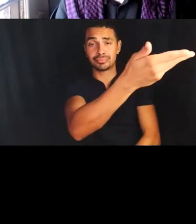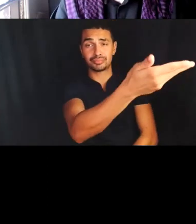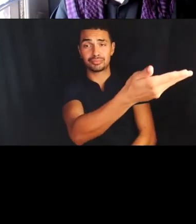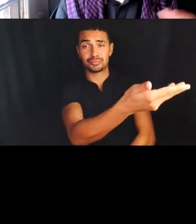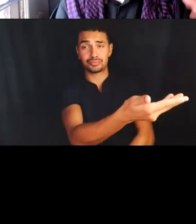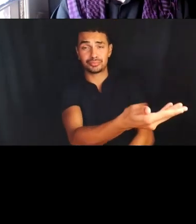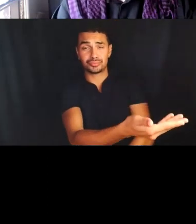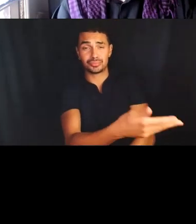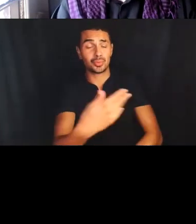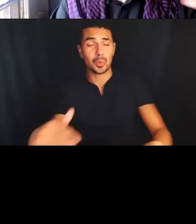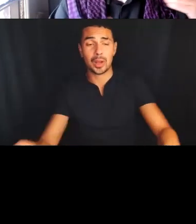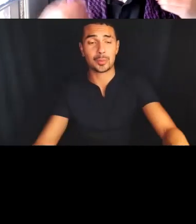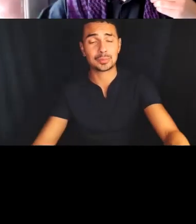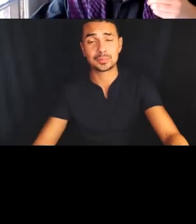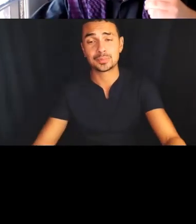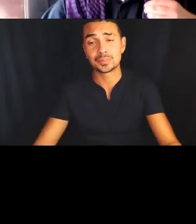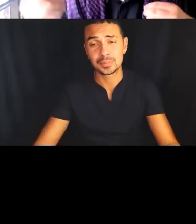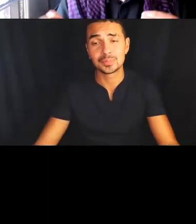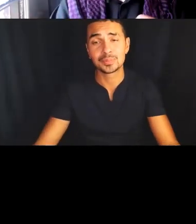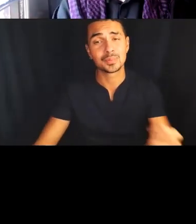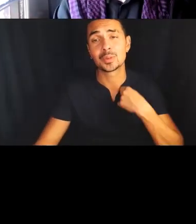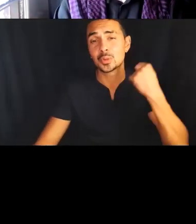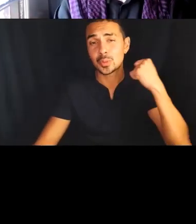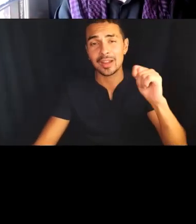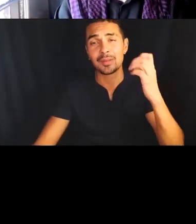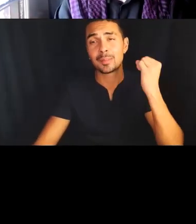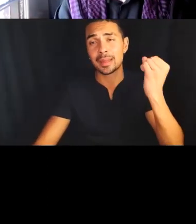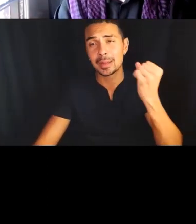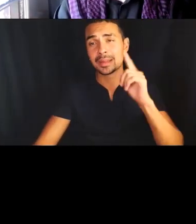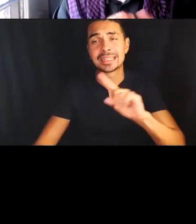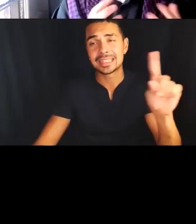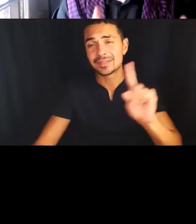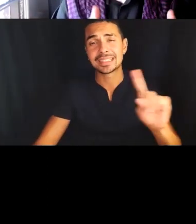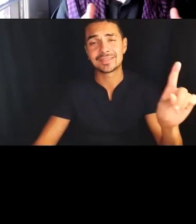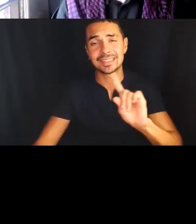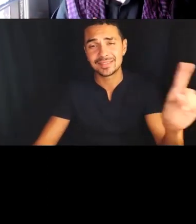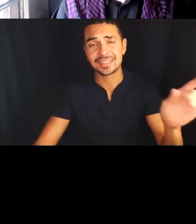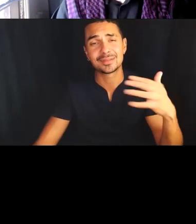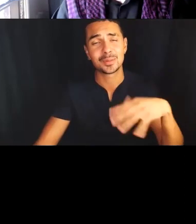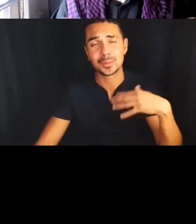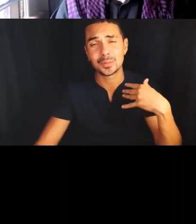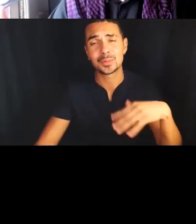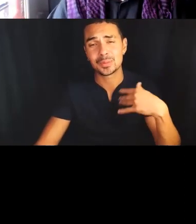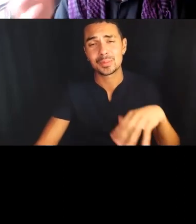So we really have tried to have different disciplines of all different kinds